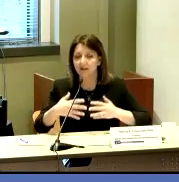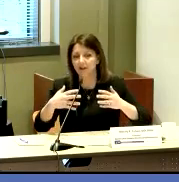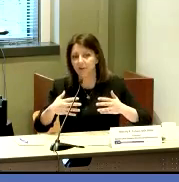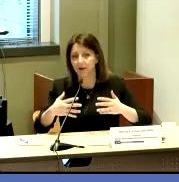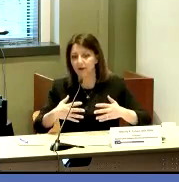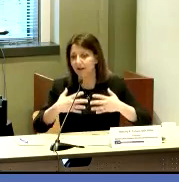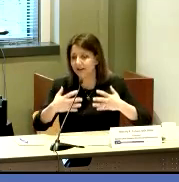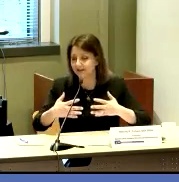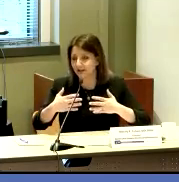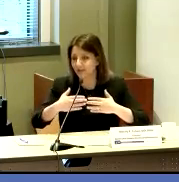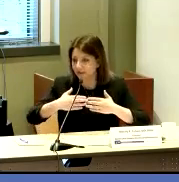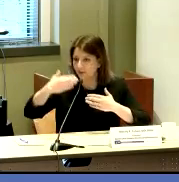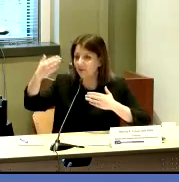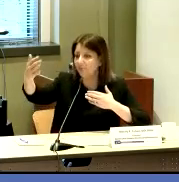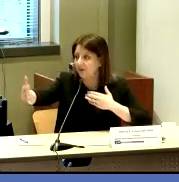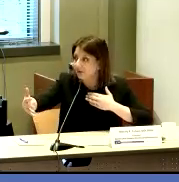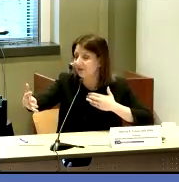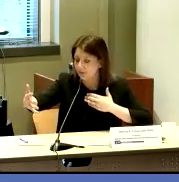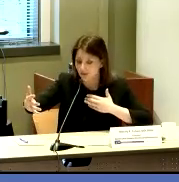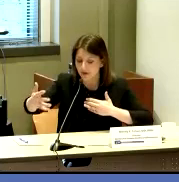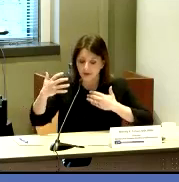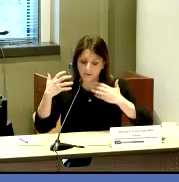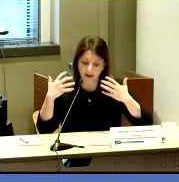Clearly, we want to look at this year, but really, what are we building towards, right,